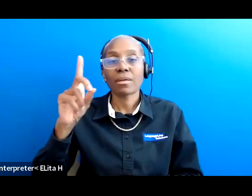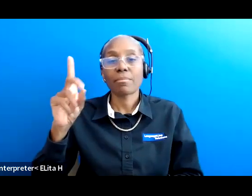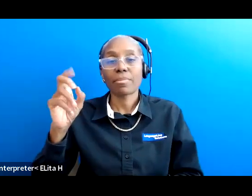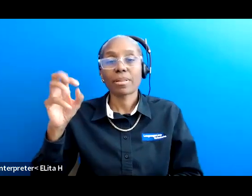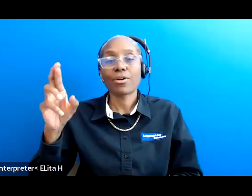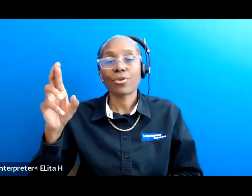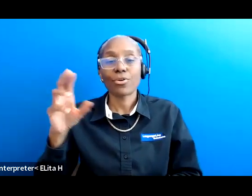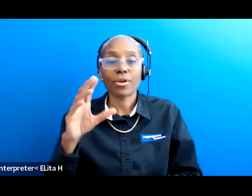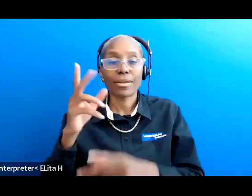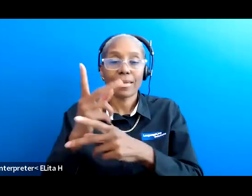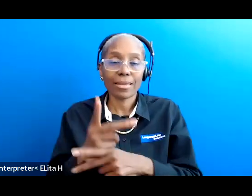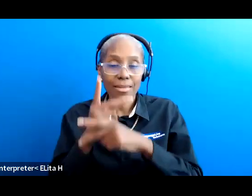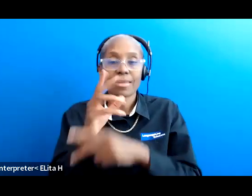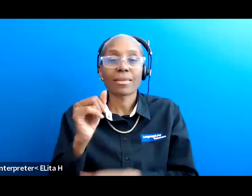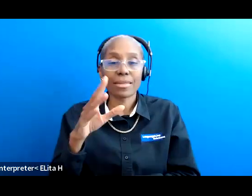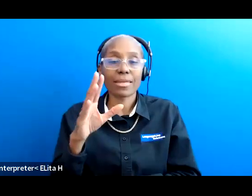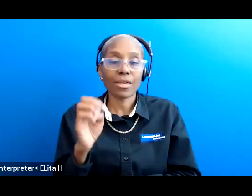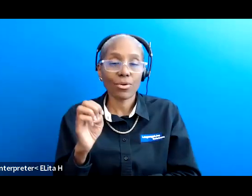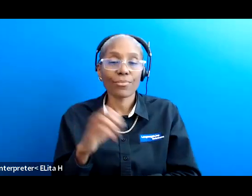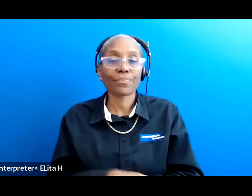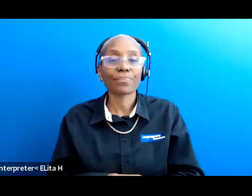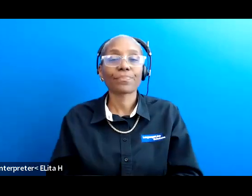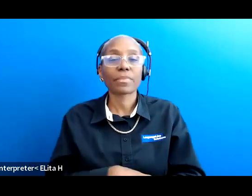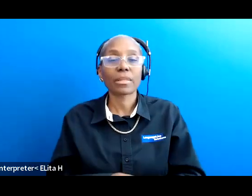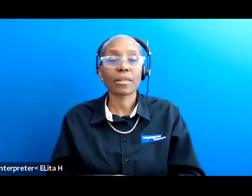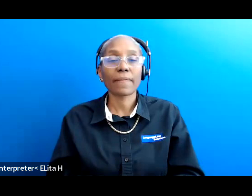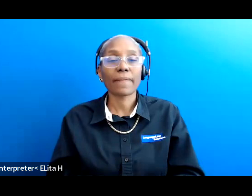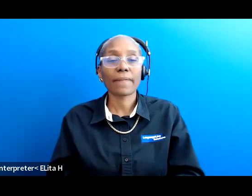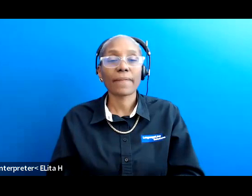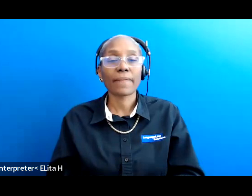that you can treat bladders and that is on the Reeve website.